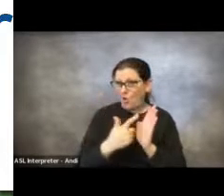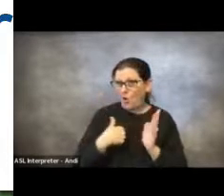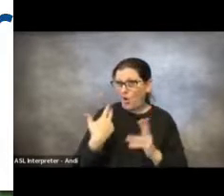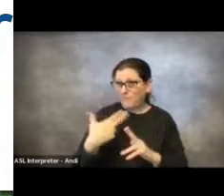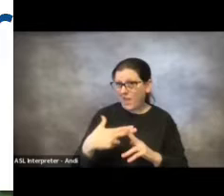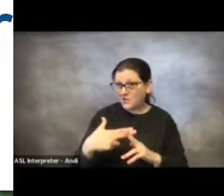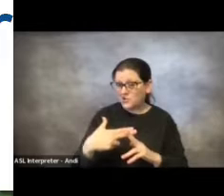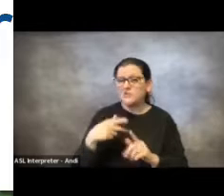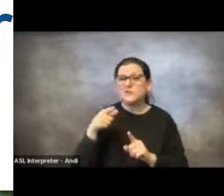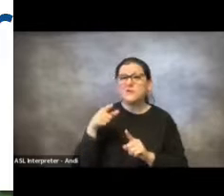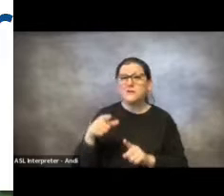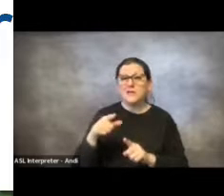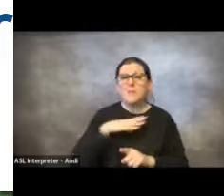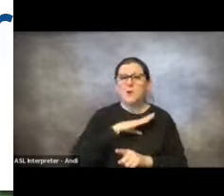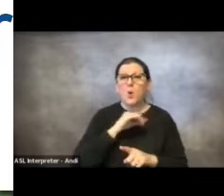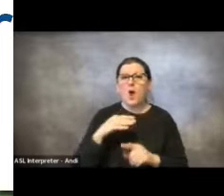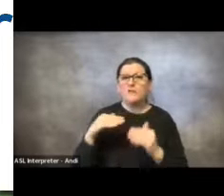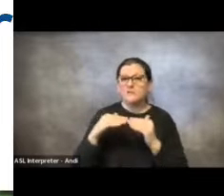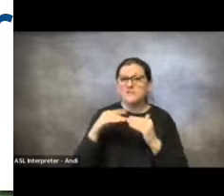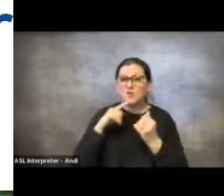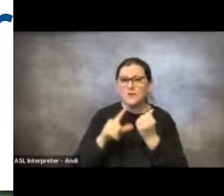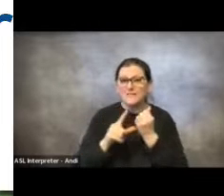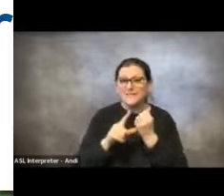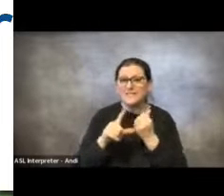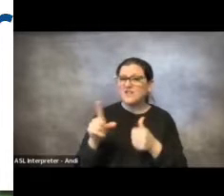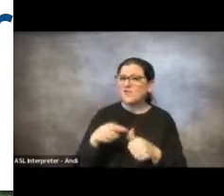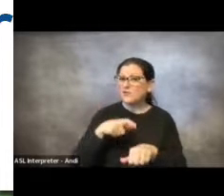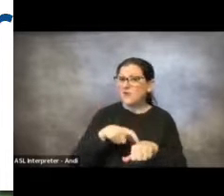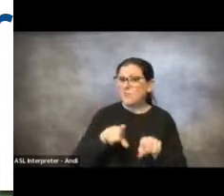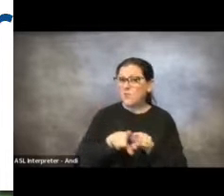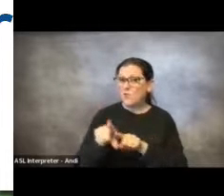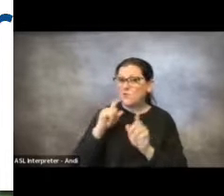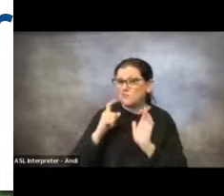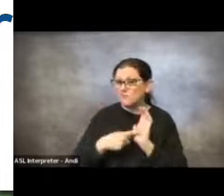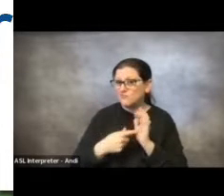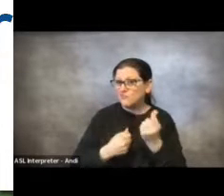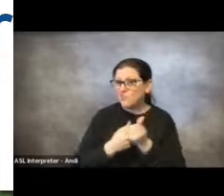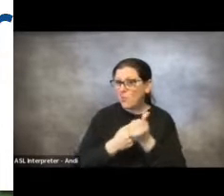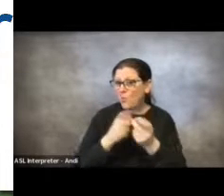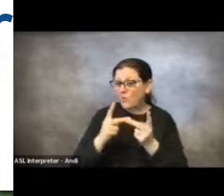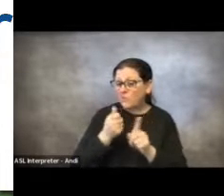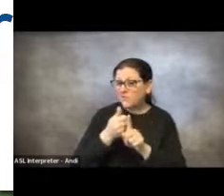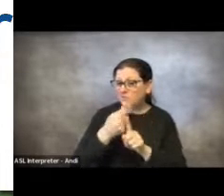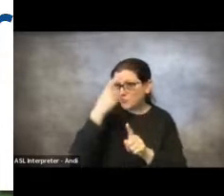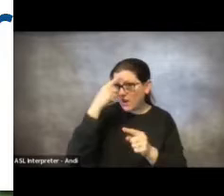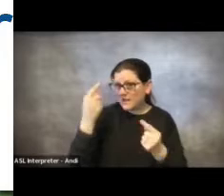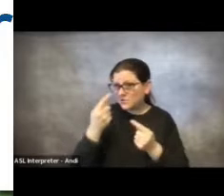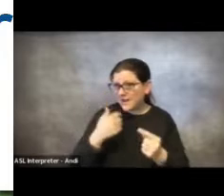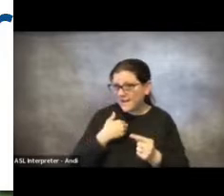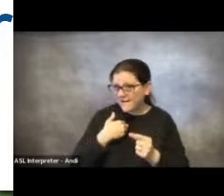Assistance for the first time also recognized that supporting people with brain injury could